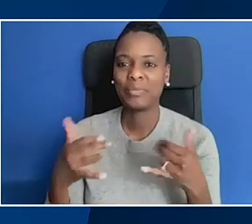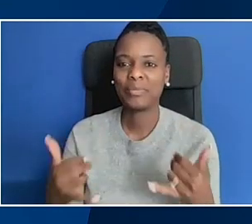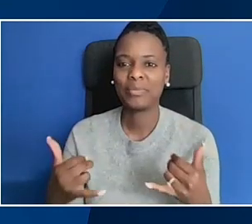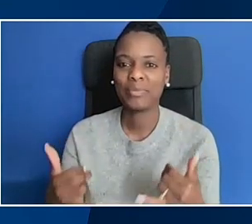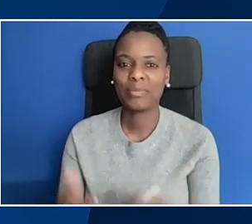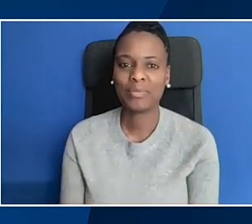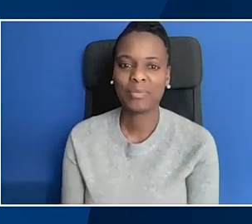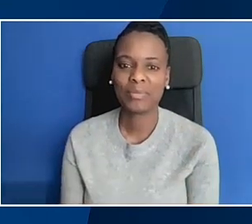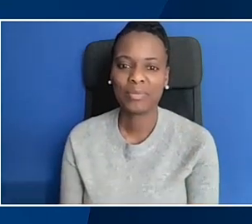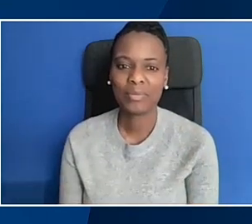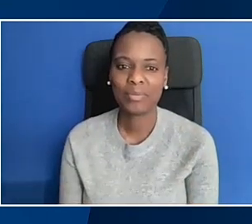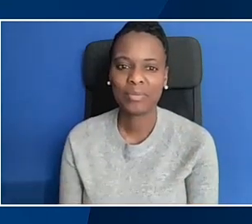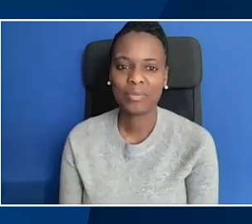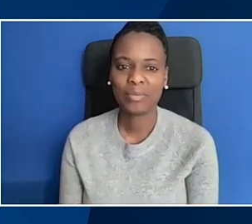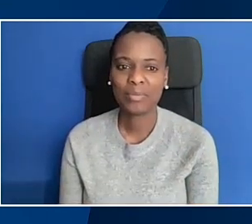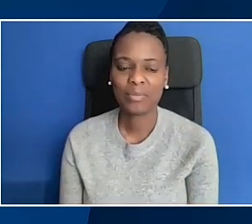Can we pause the live feed, please?